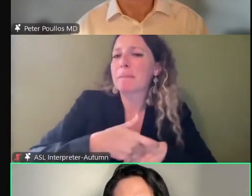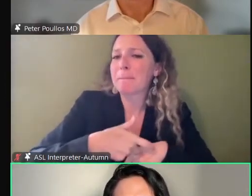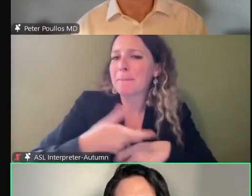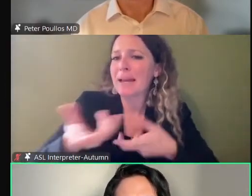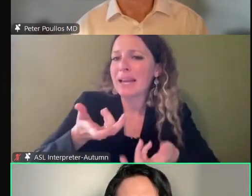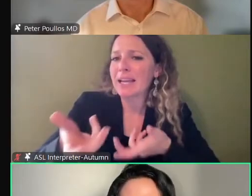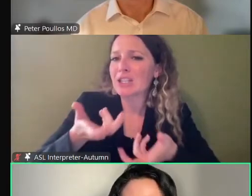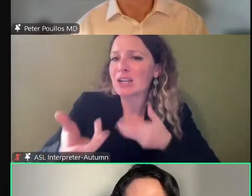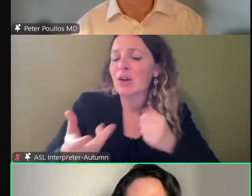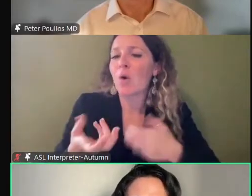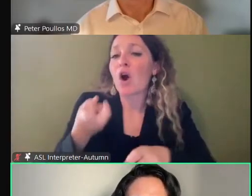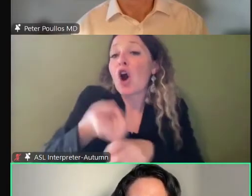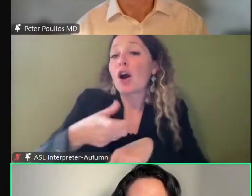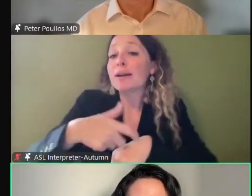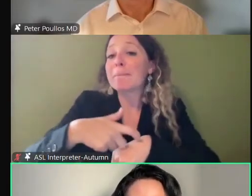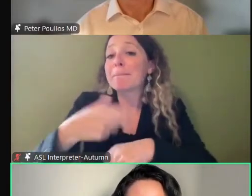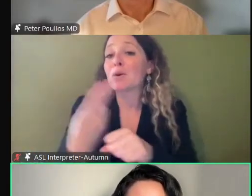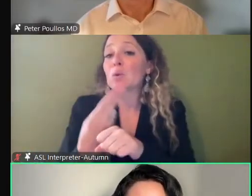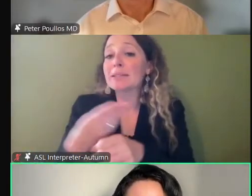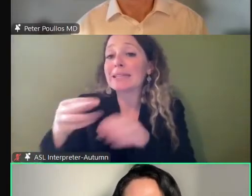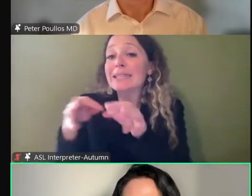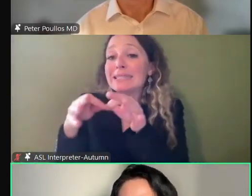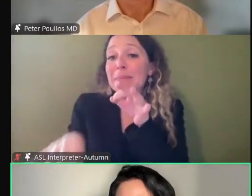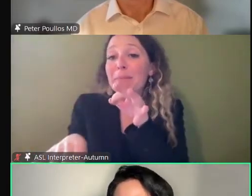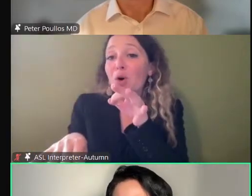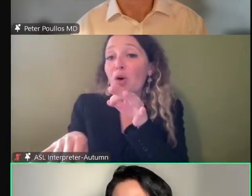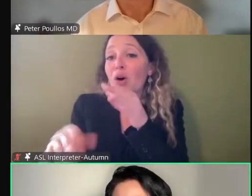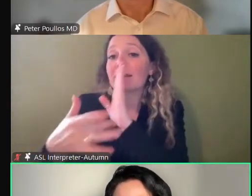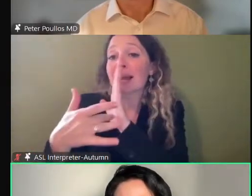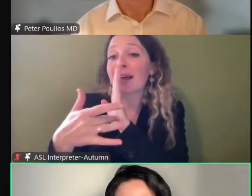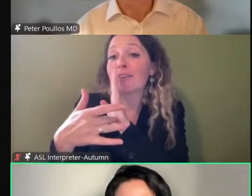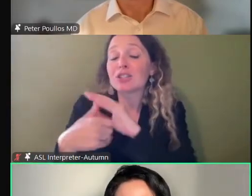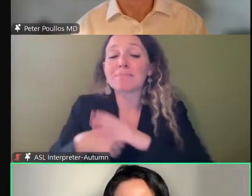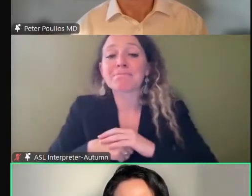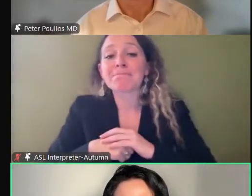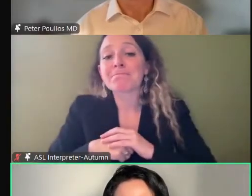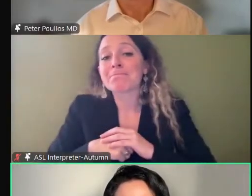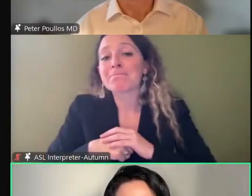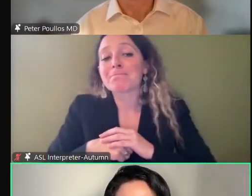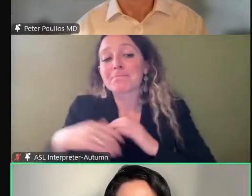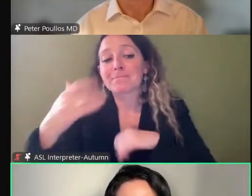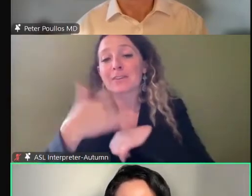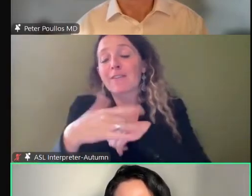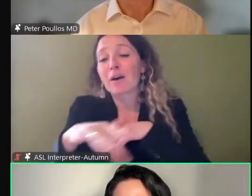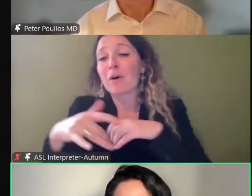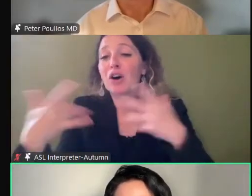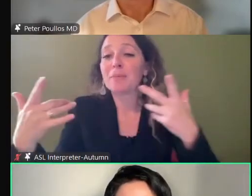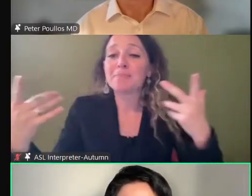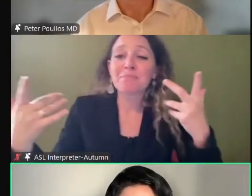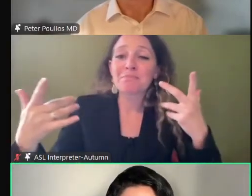using even the simplified technology that was available with different points and clicks.